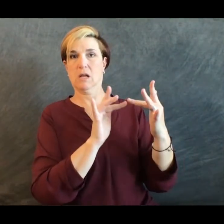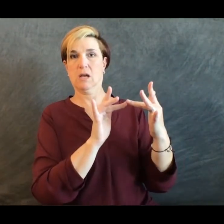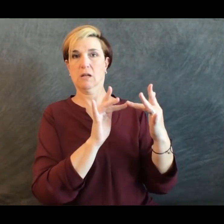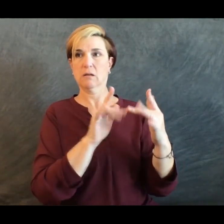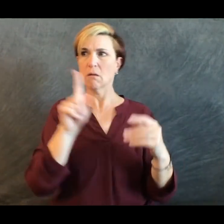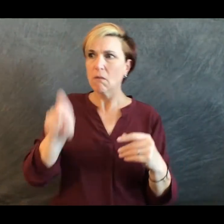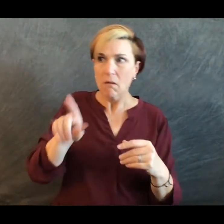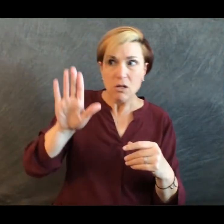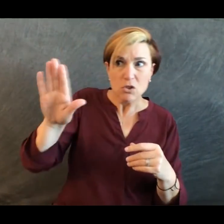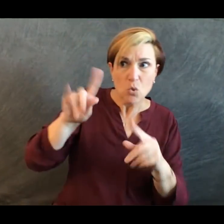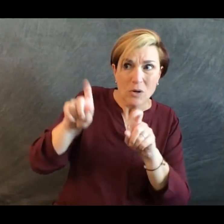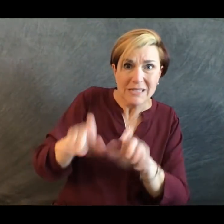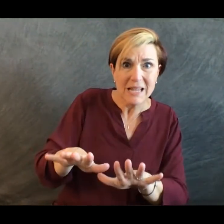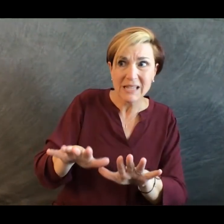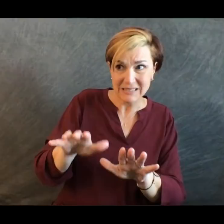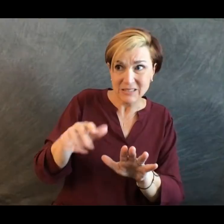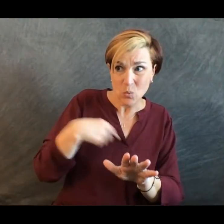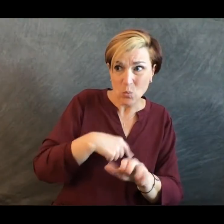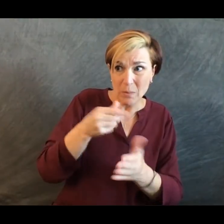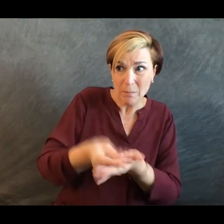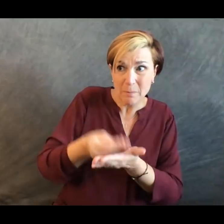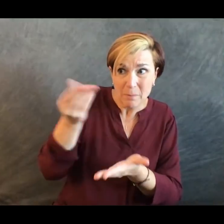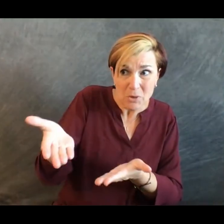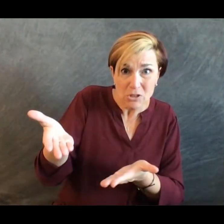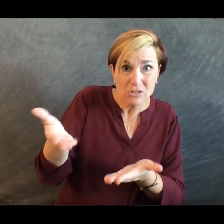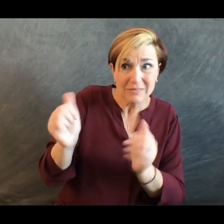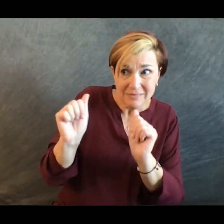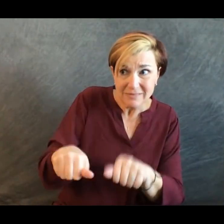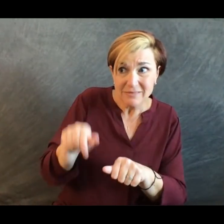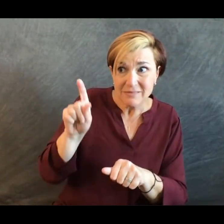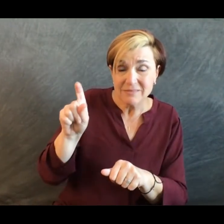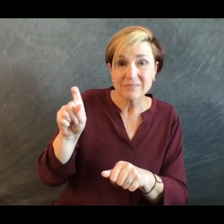and can they buy the tests and can they do whatever they have to do to get the